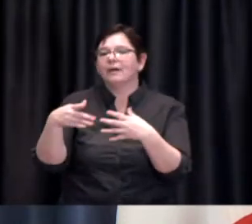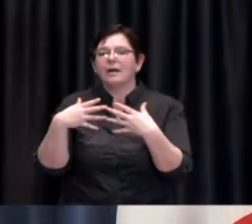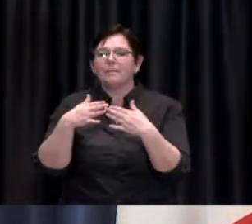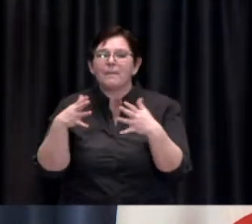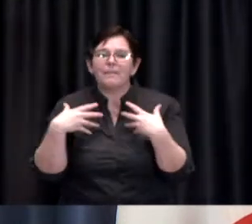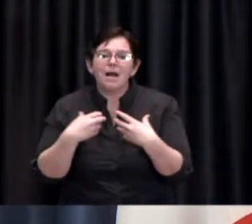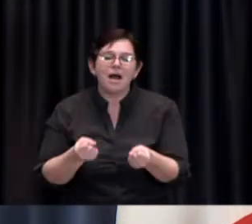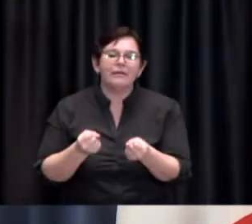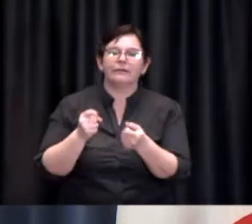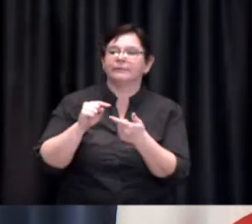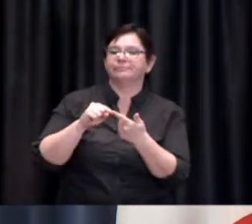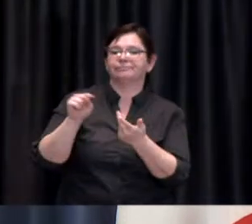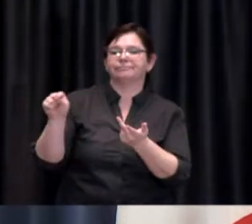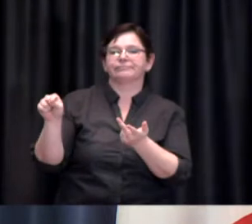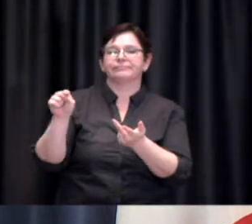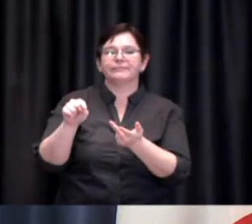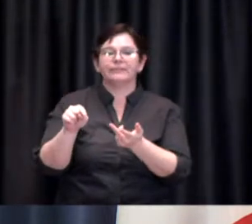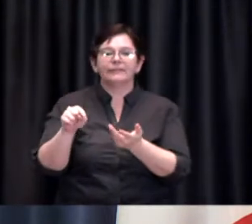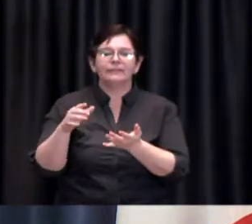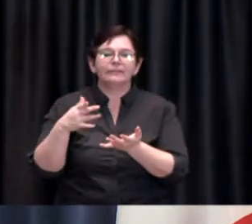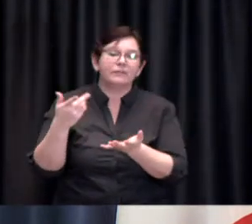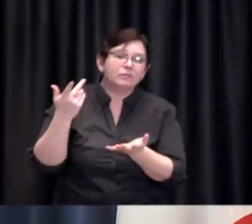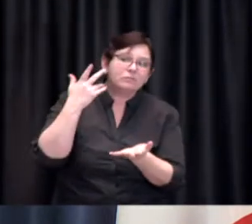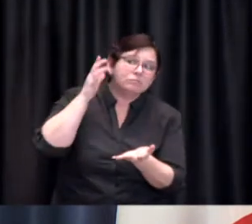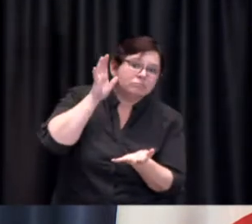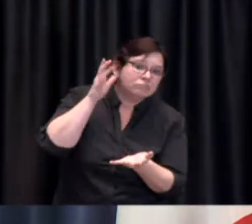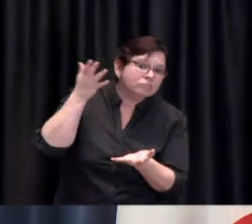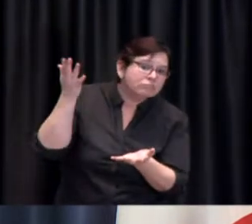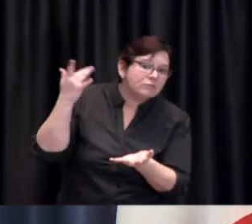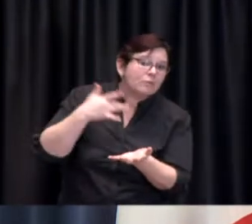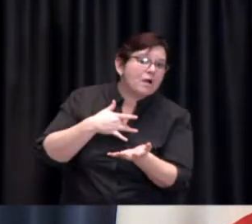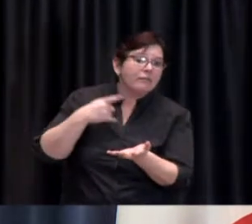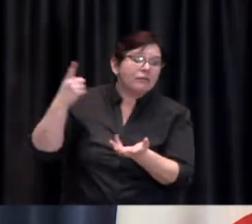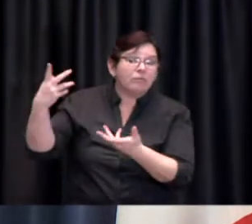what we hear through our provincial partners, pharmacies and doctors down the road